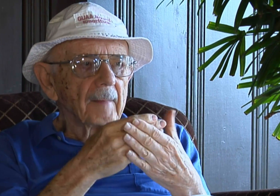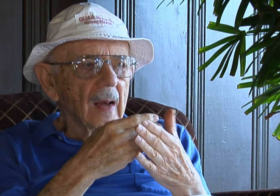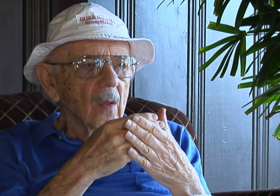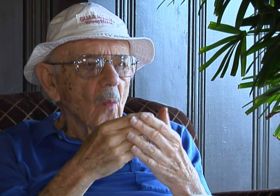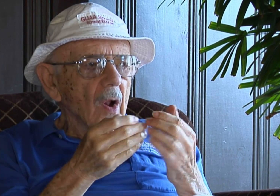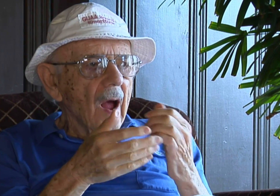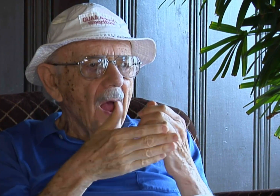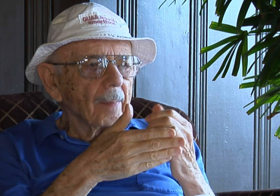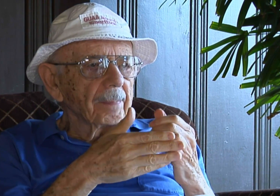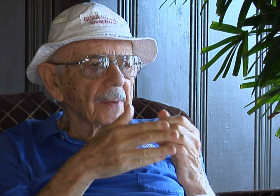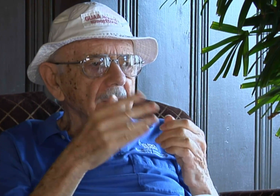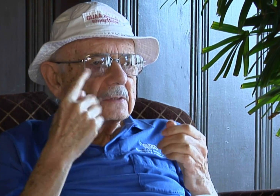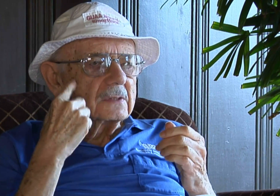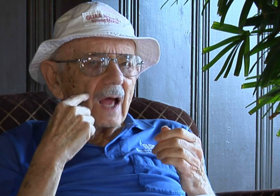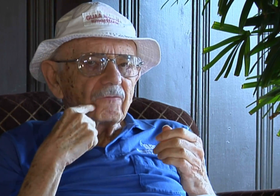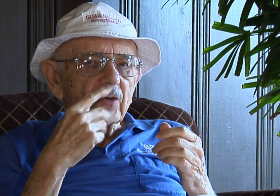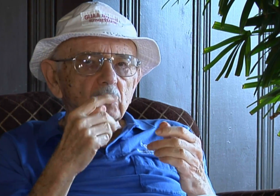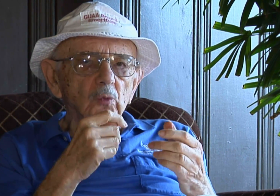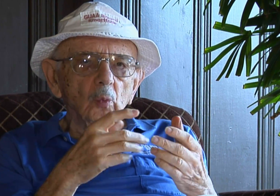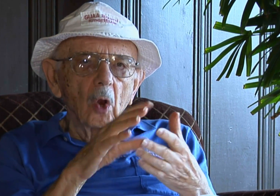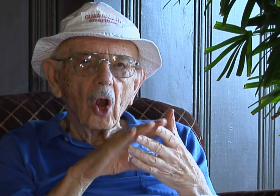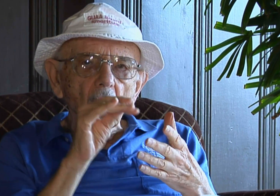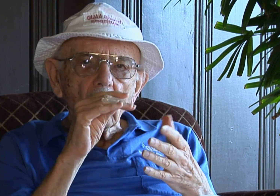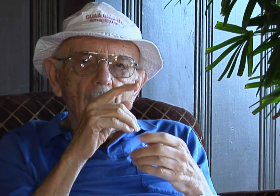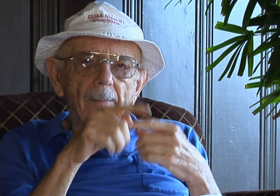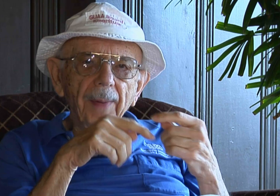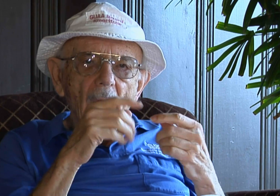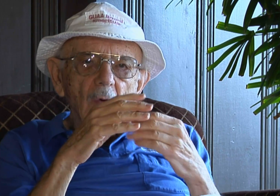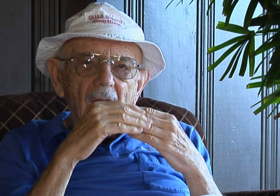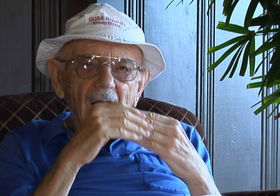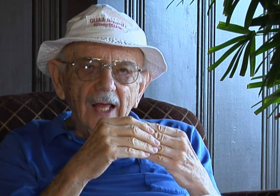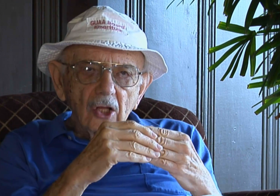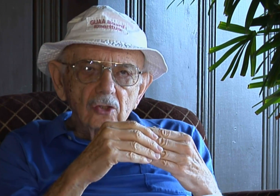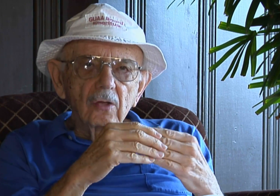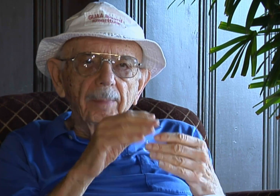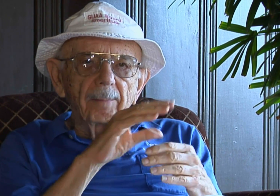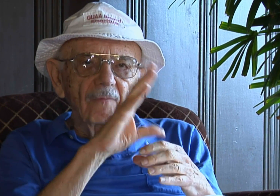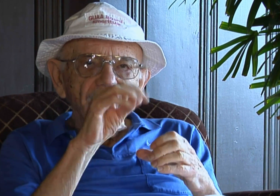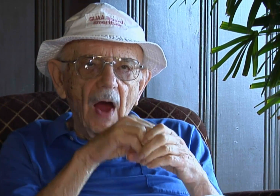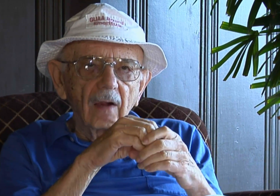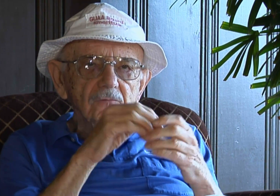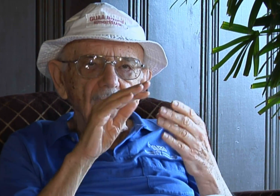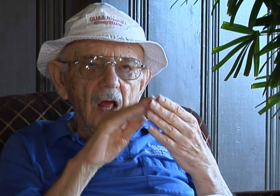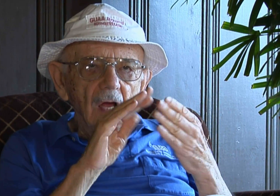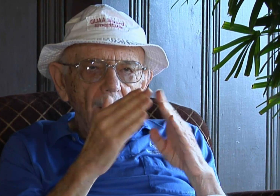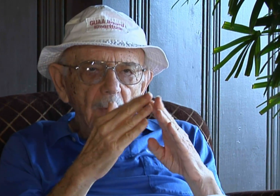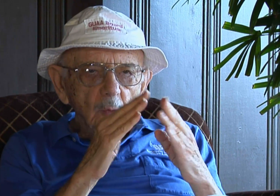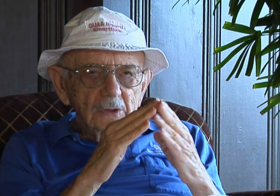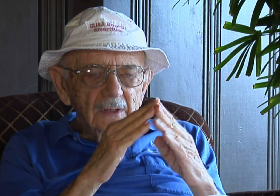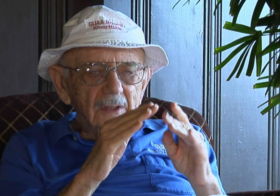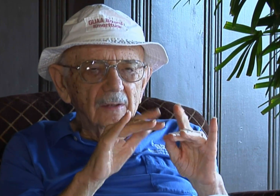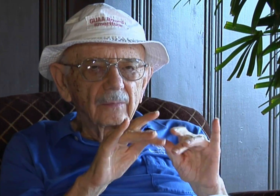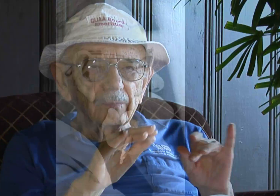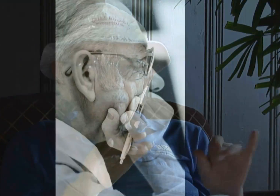That money is to help other deaf people to learn about leadership, how to be involved in the community, and so on.